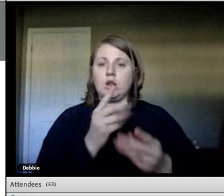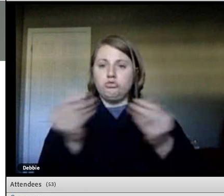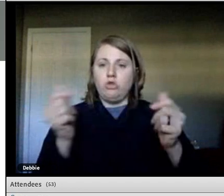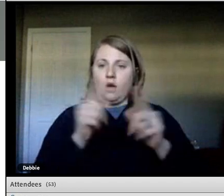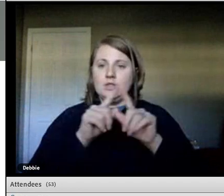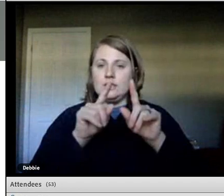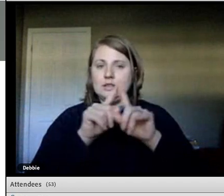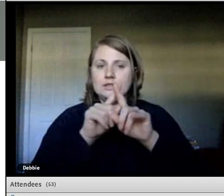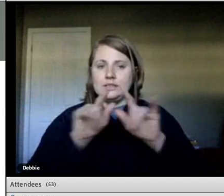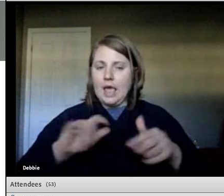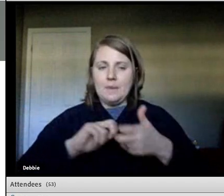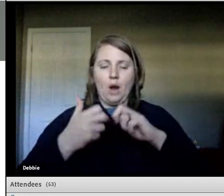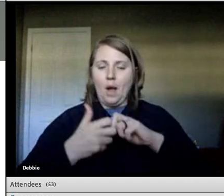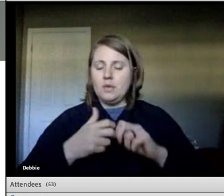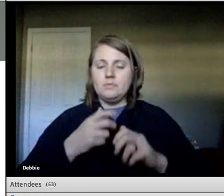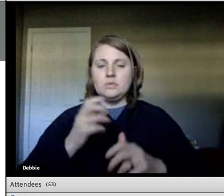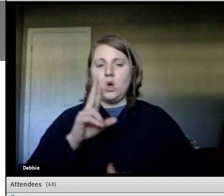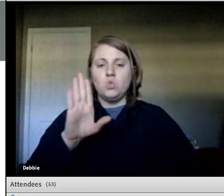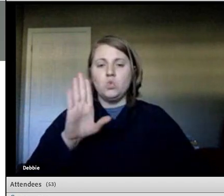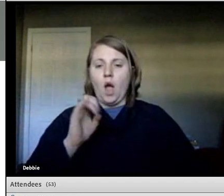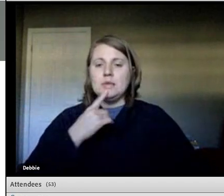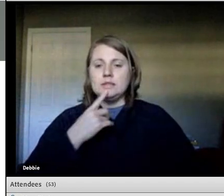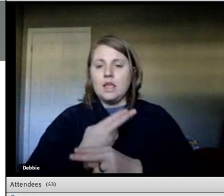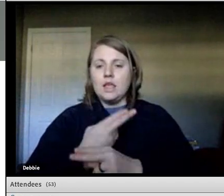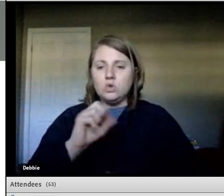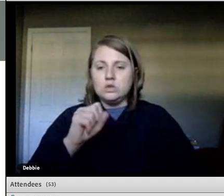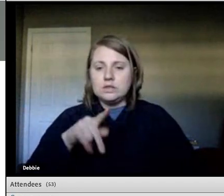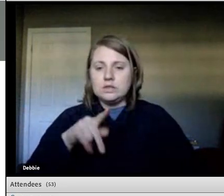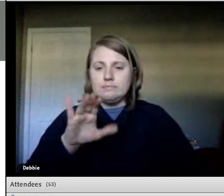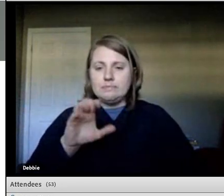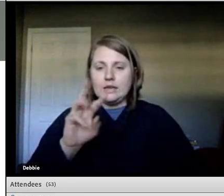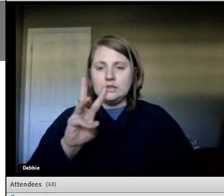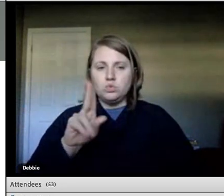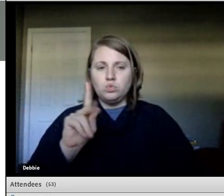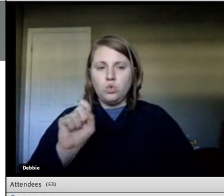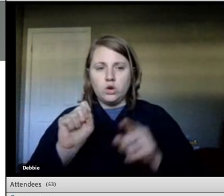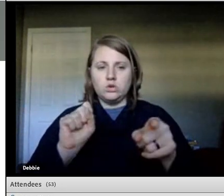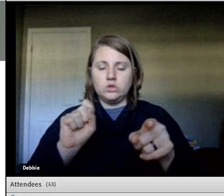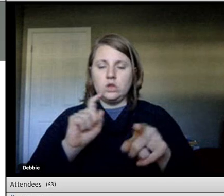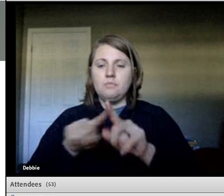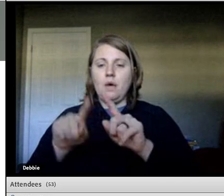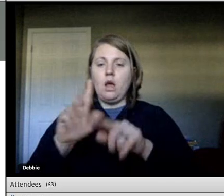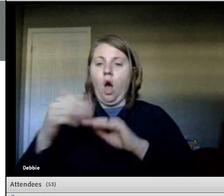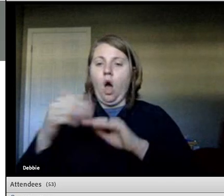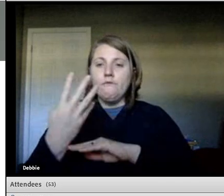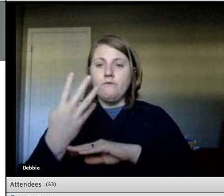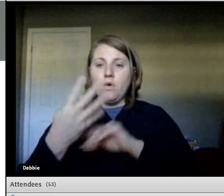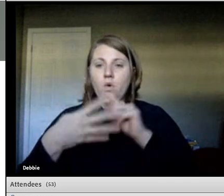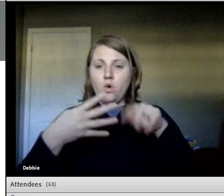Spiceworks, which is on here, but all four of these offer you